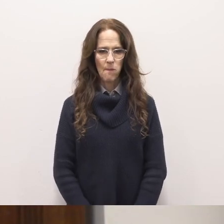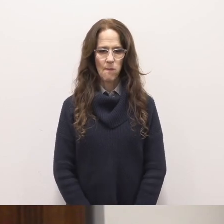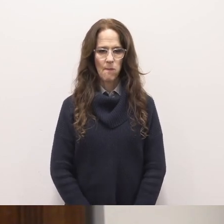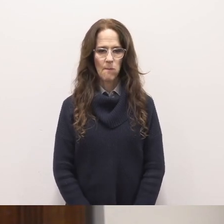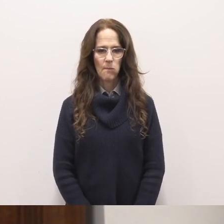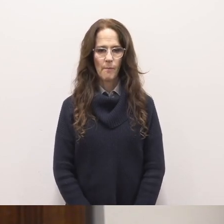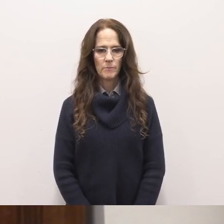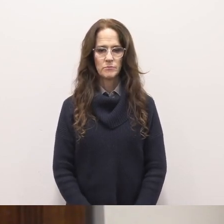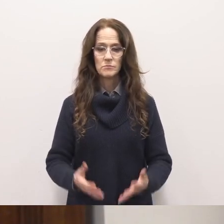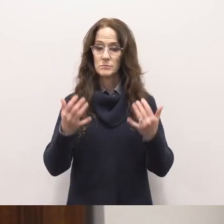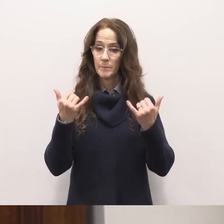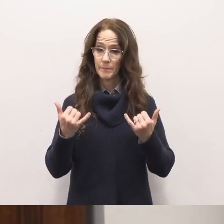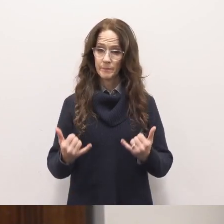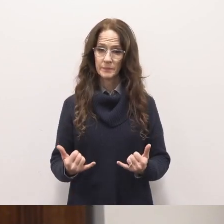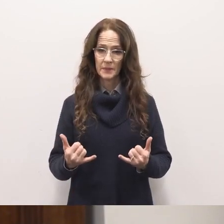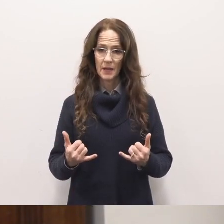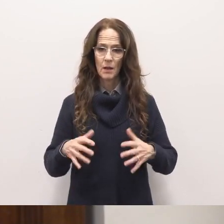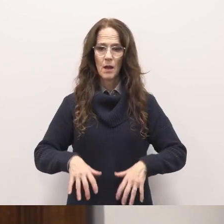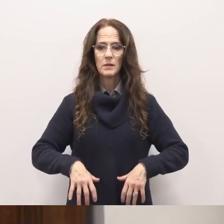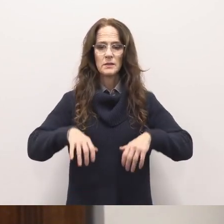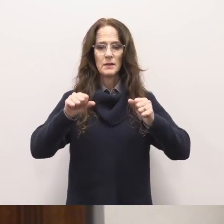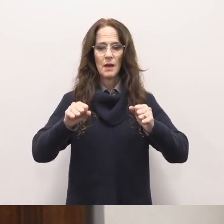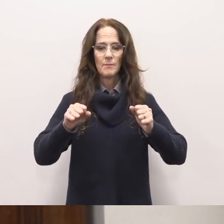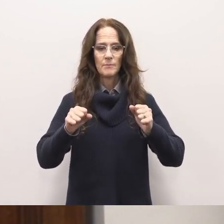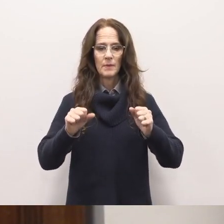So now we will adopt the agenda.